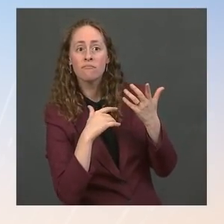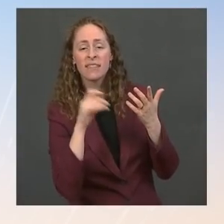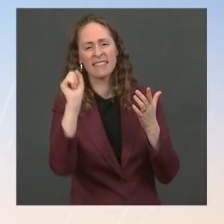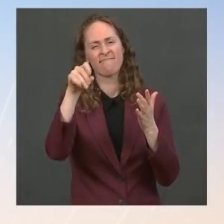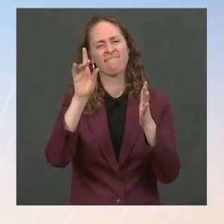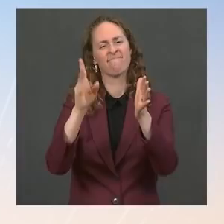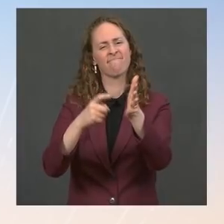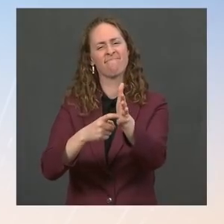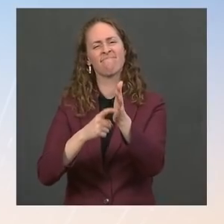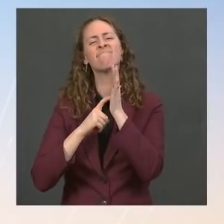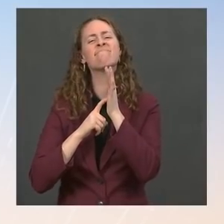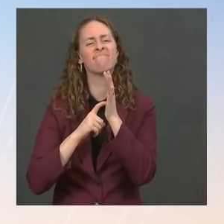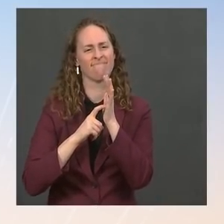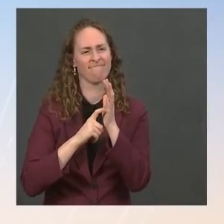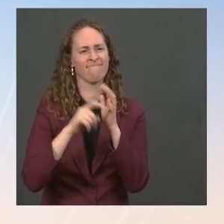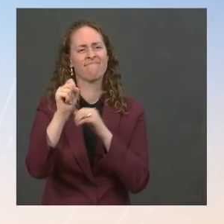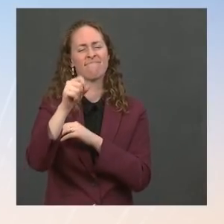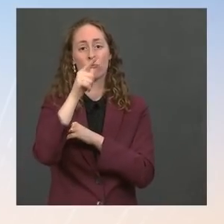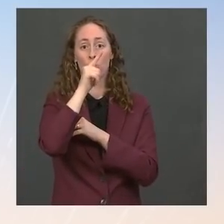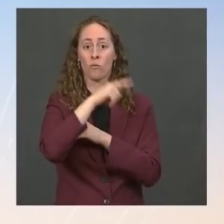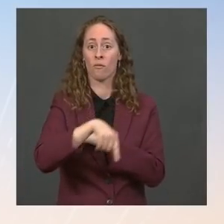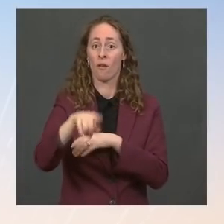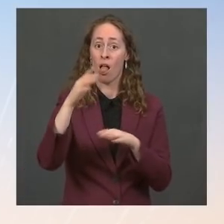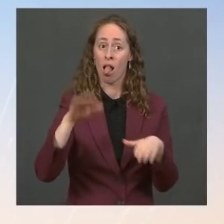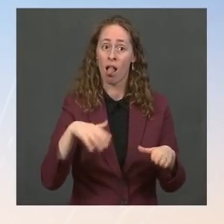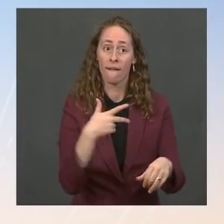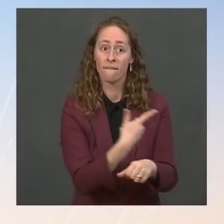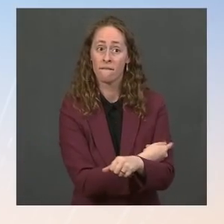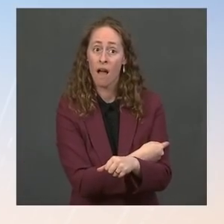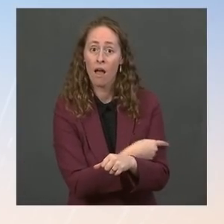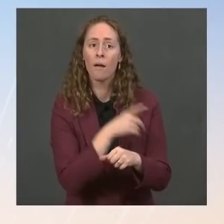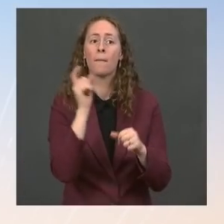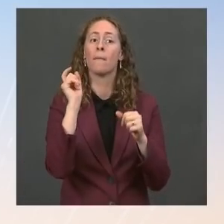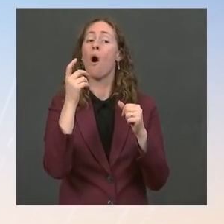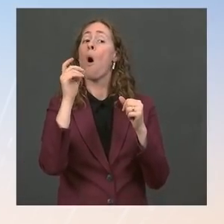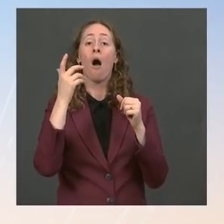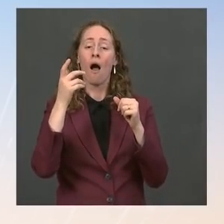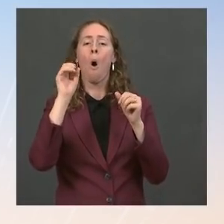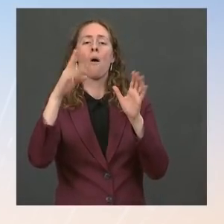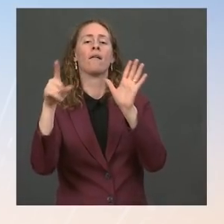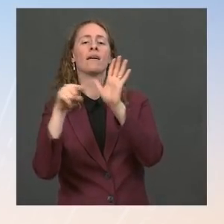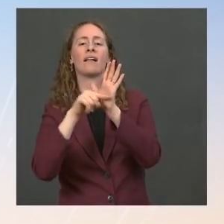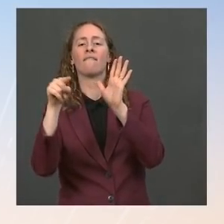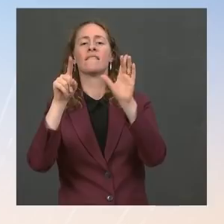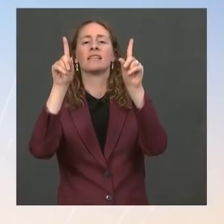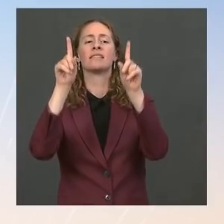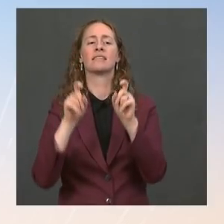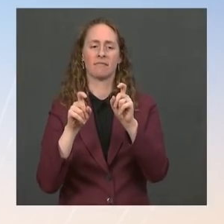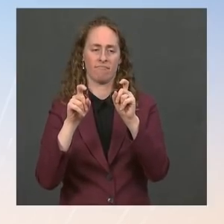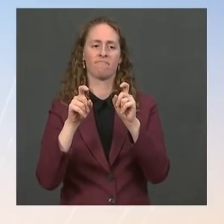Americans who are not vaccinated -- including providing proof of a negative test result taken within one day of their departure